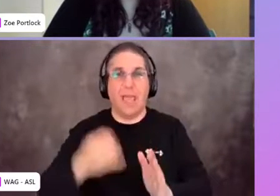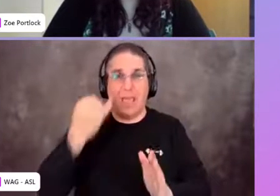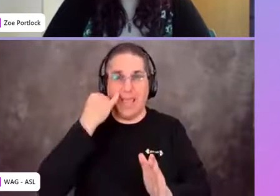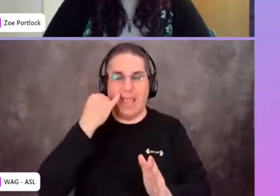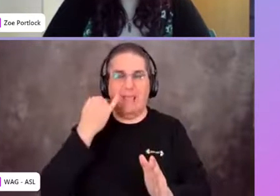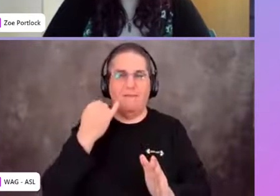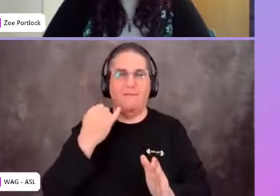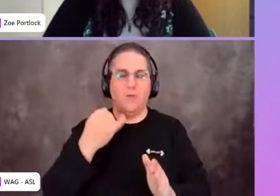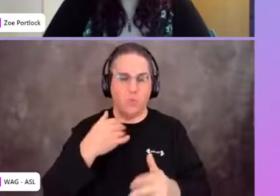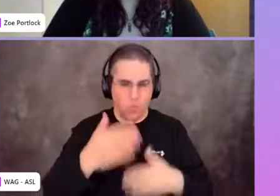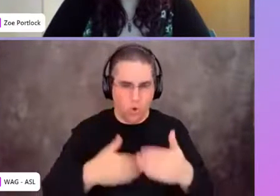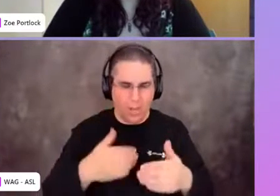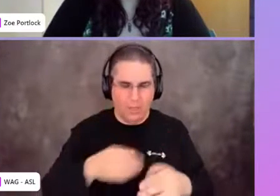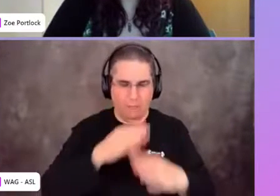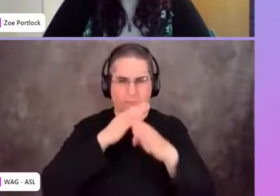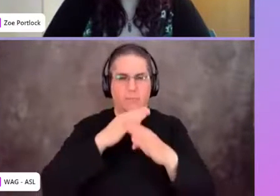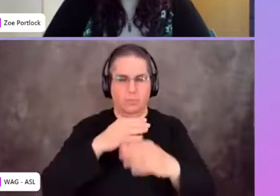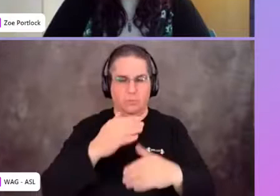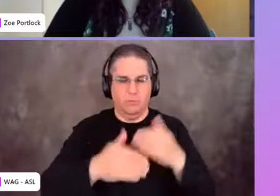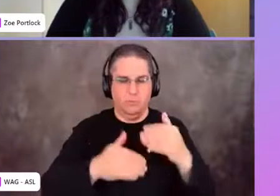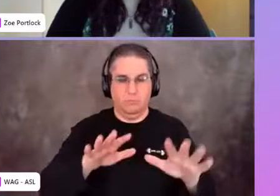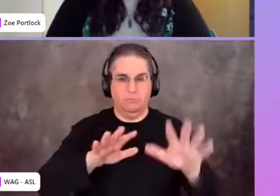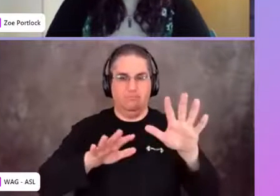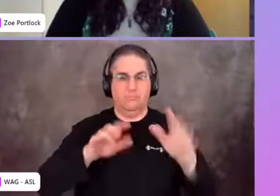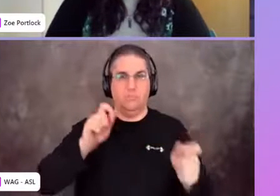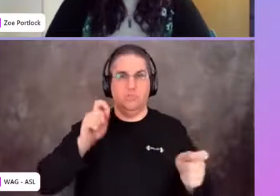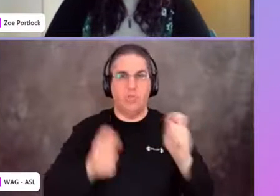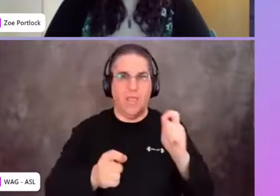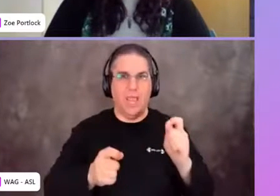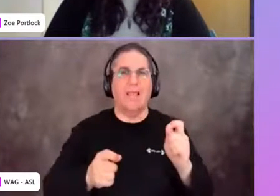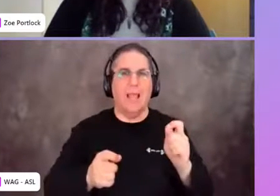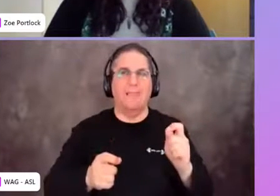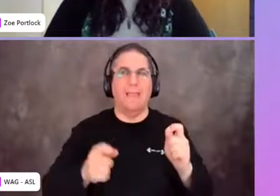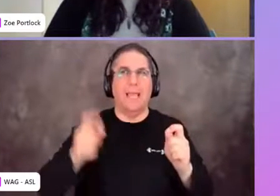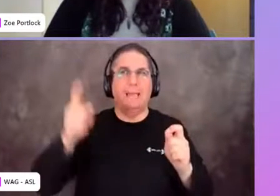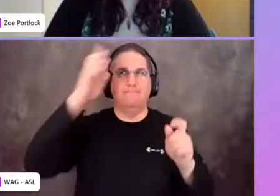your inflection point and what led up to that if you had one thing or a series of a few